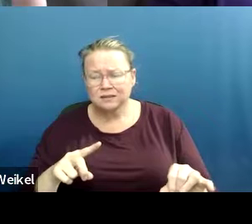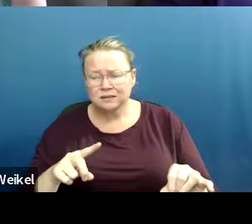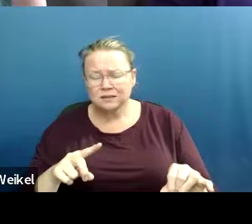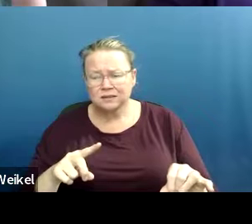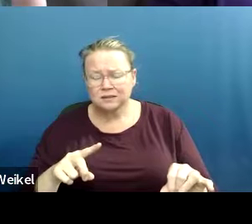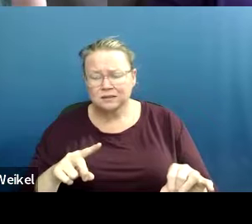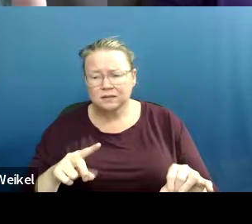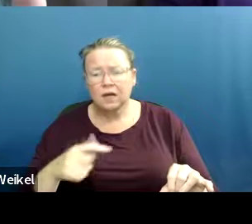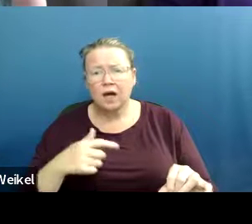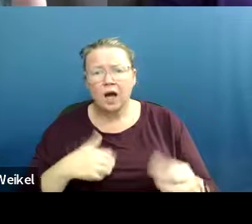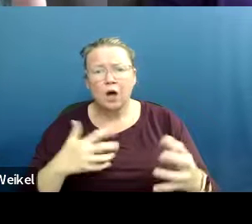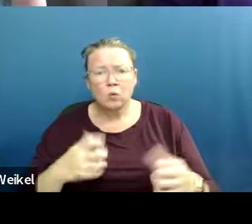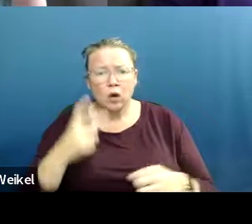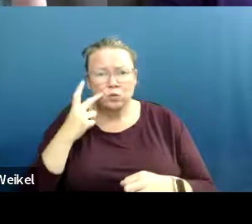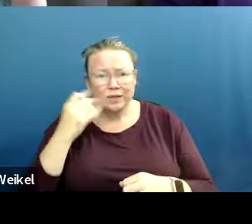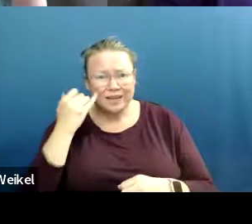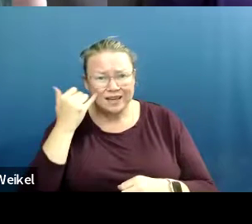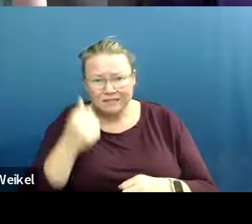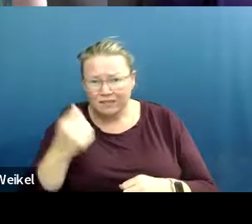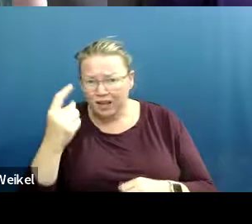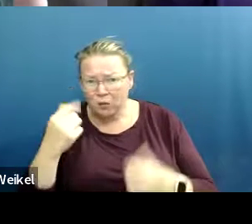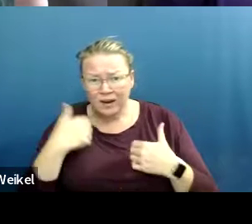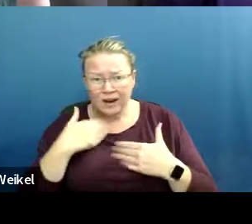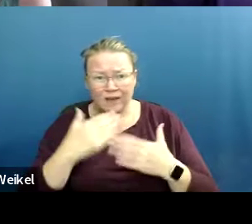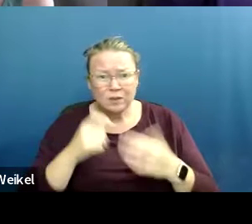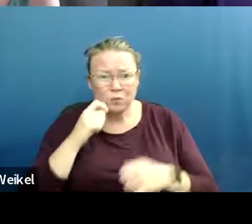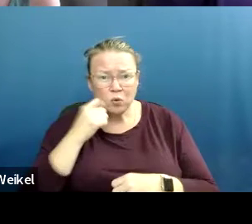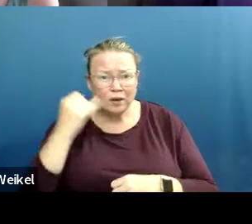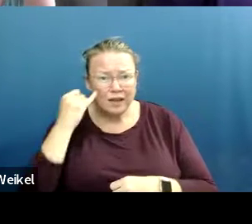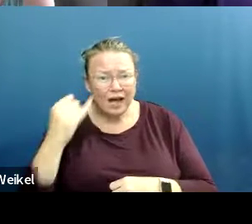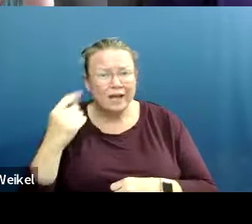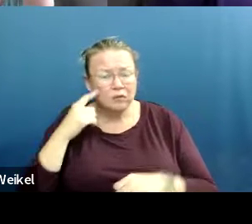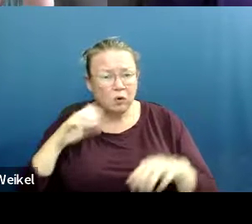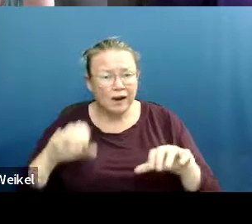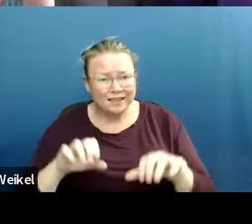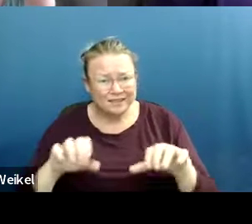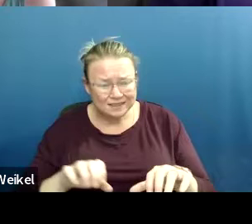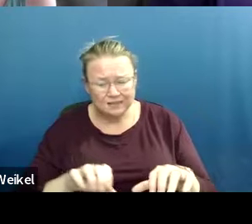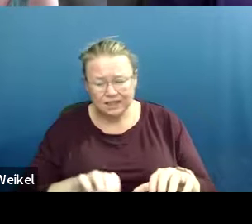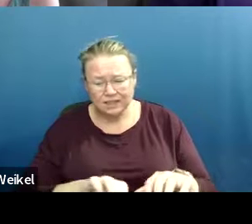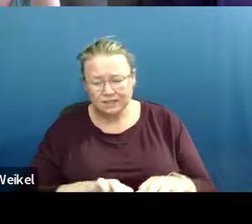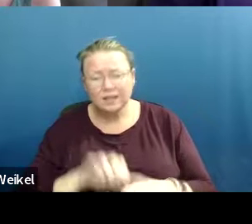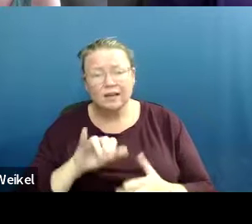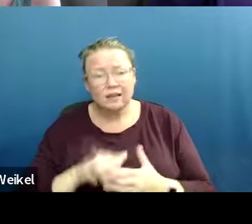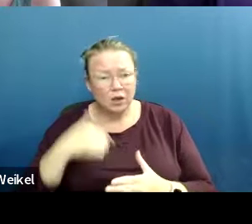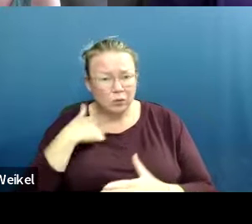Harm (He/Him): I would like to see if anyone has some cool ideas for activities Harm (He/Him): that we can do with the park.